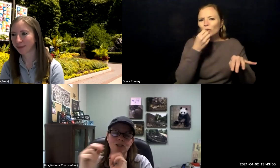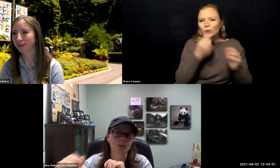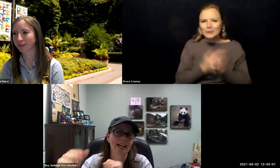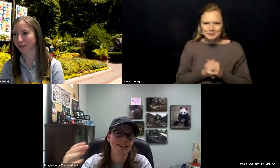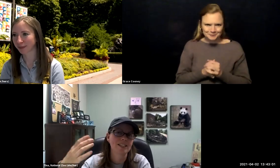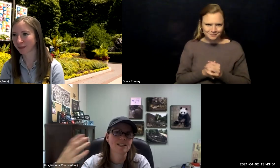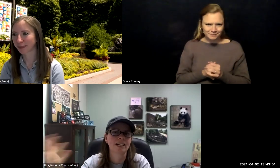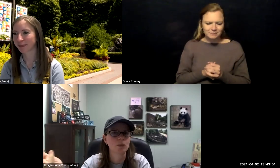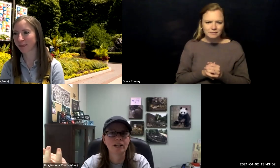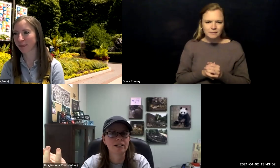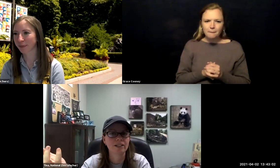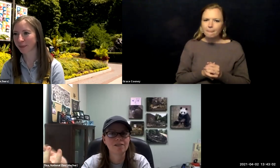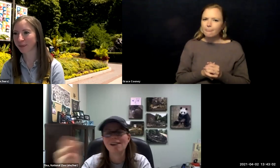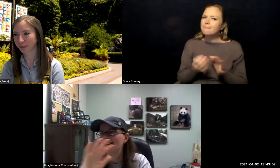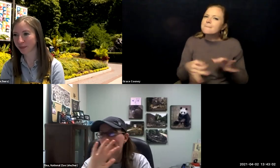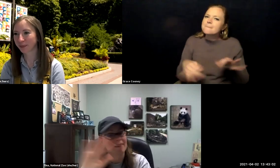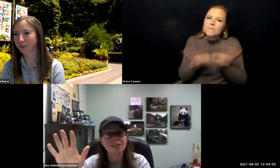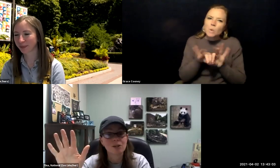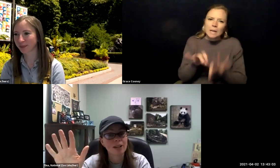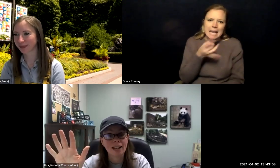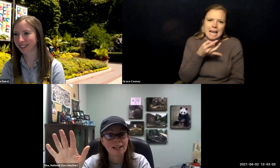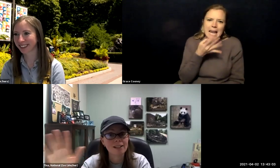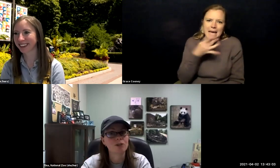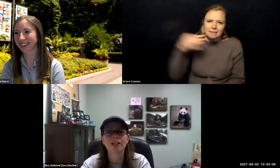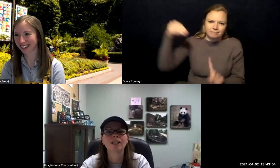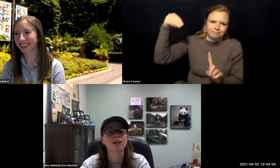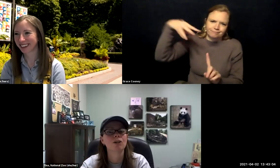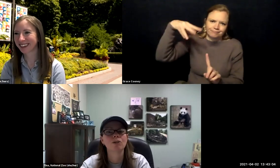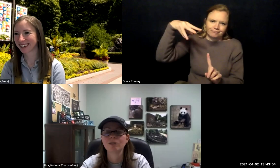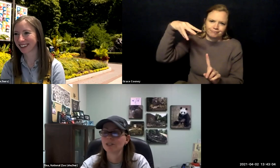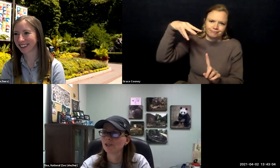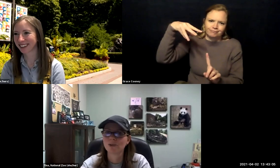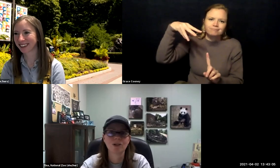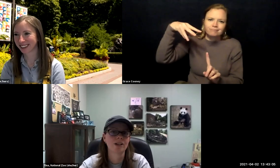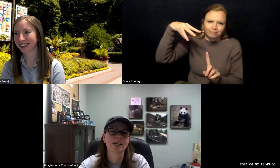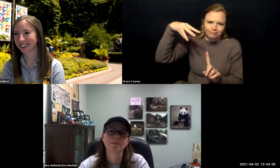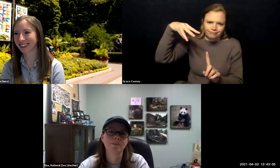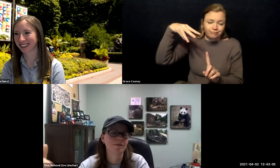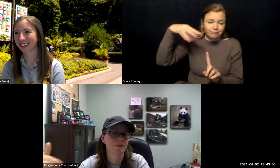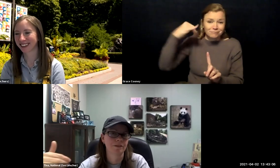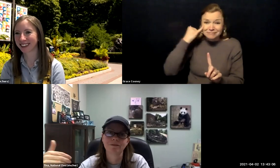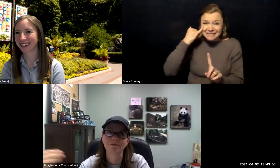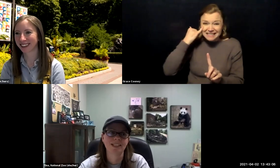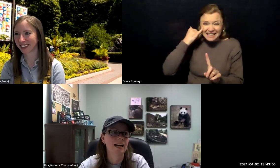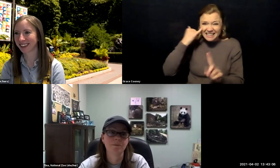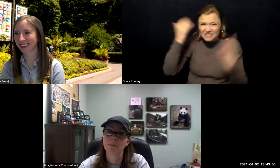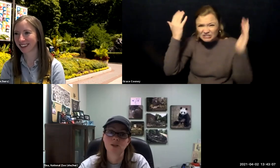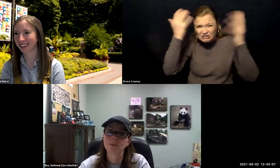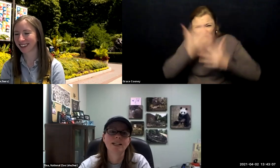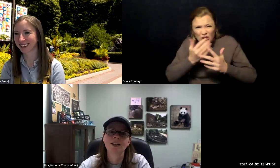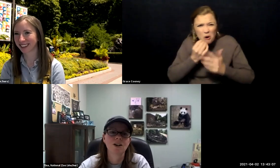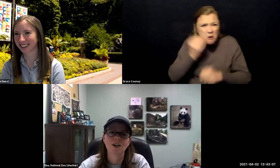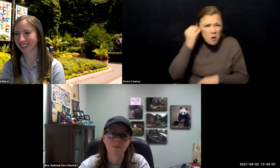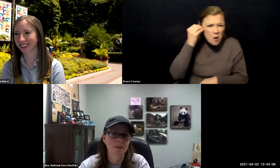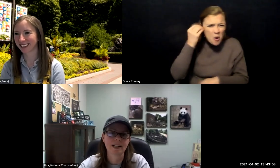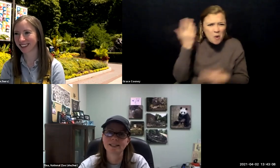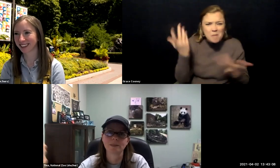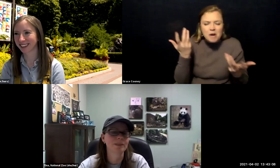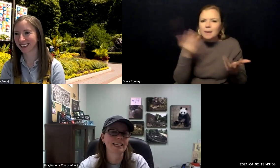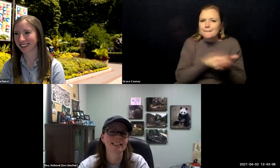don't have a sunny window that's okay, you can go to the store and